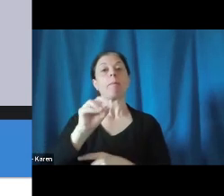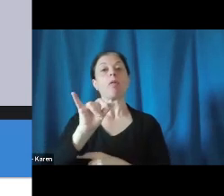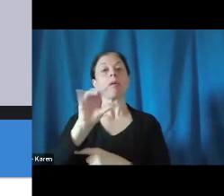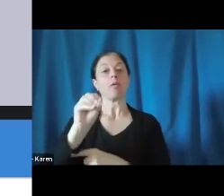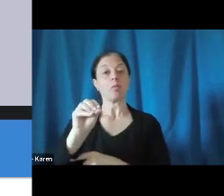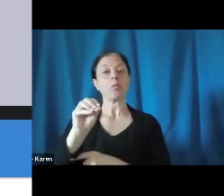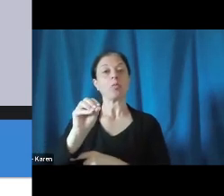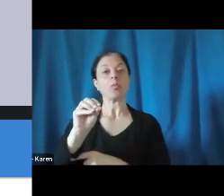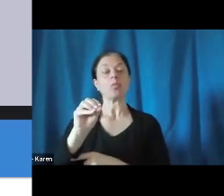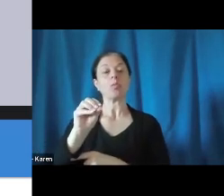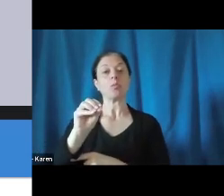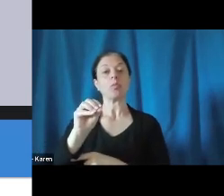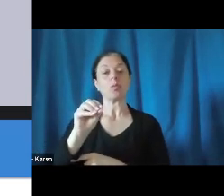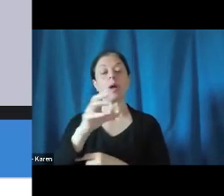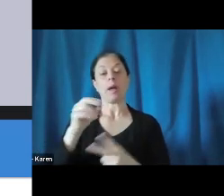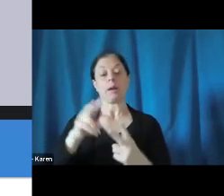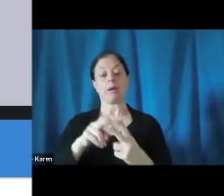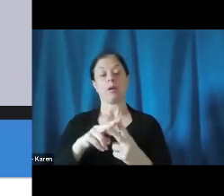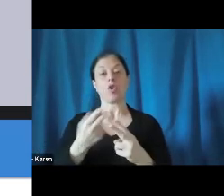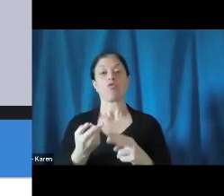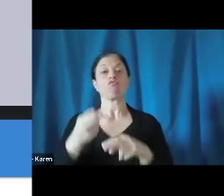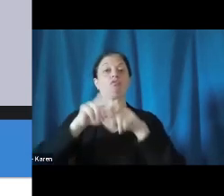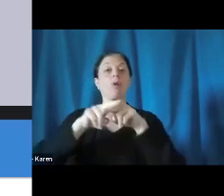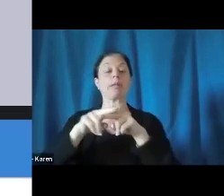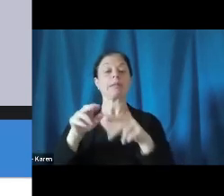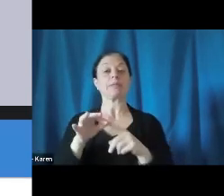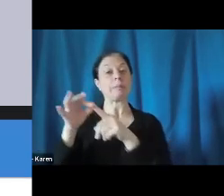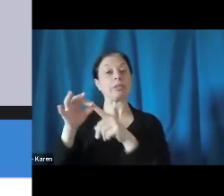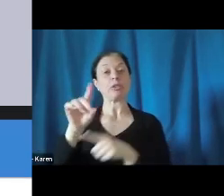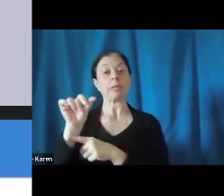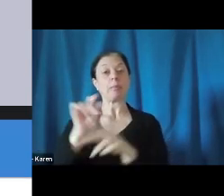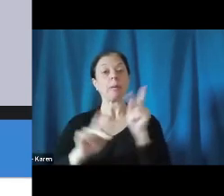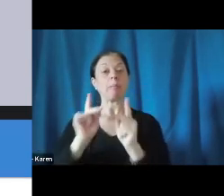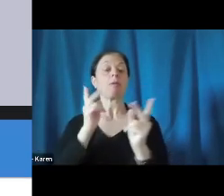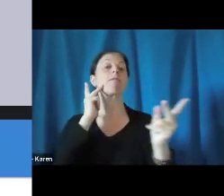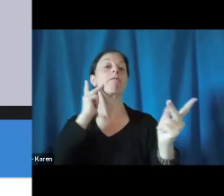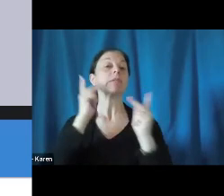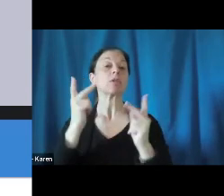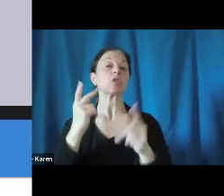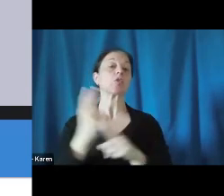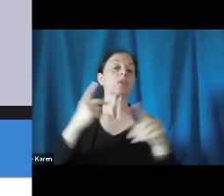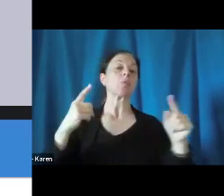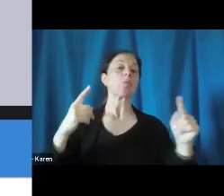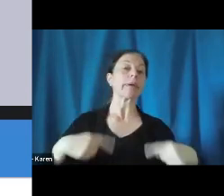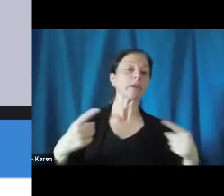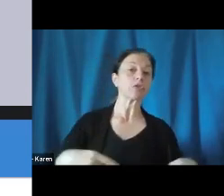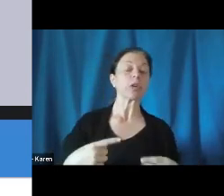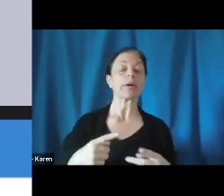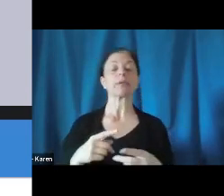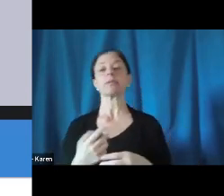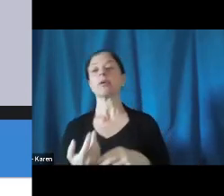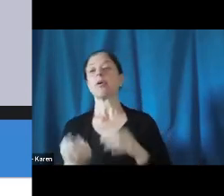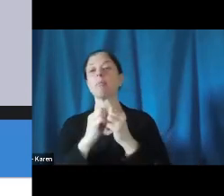and there was also many that were inflicted with polio. And the rise of,